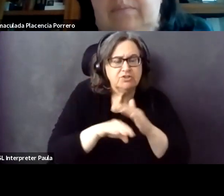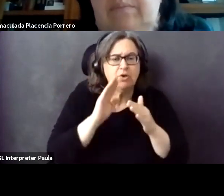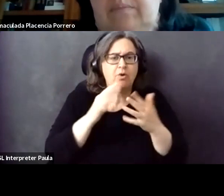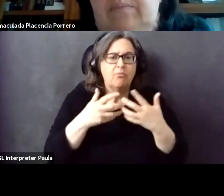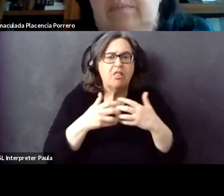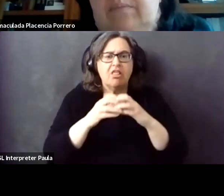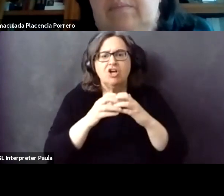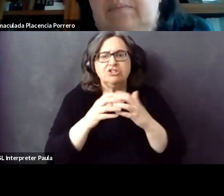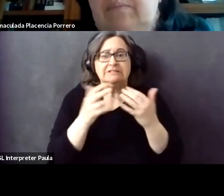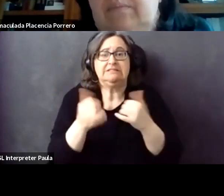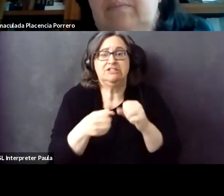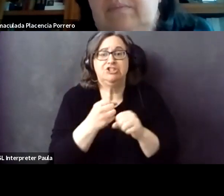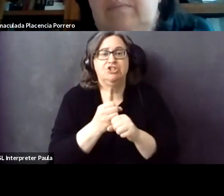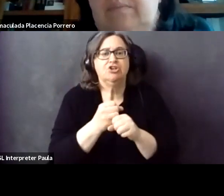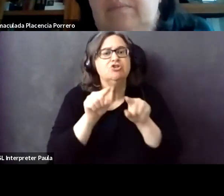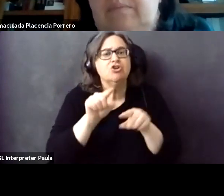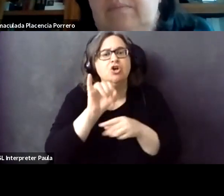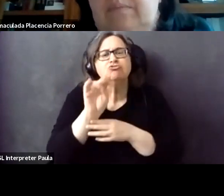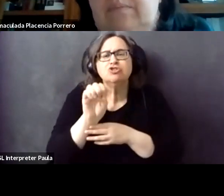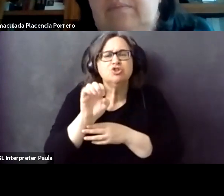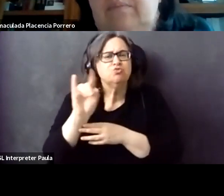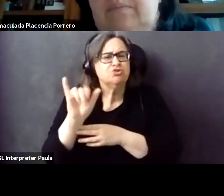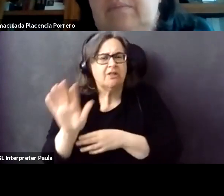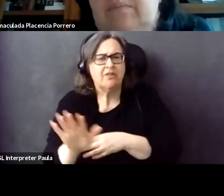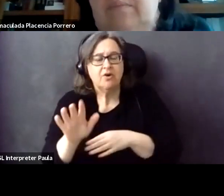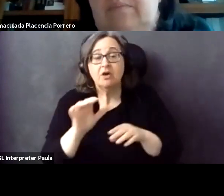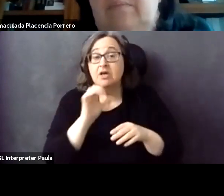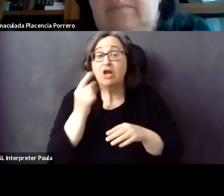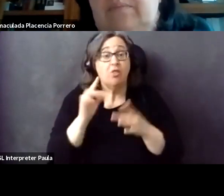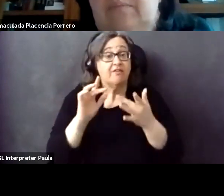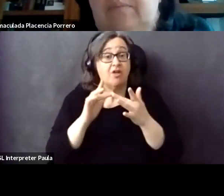this self-assessment tool. It will be launched in